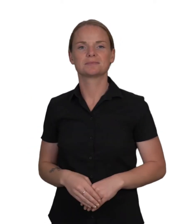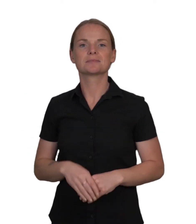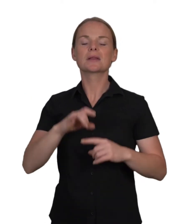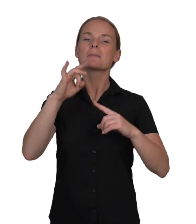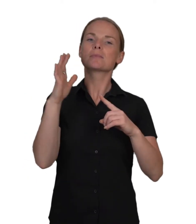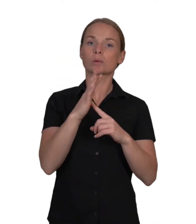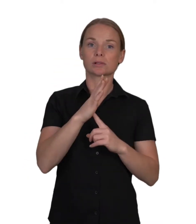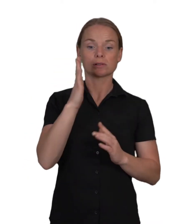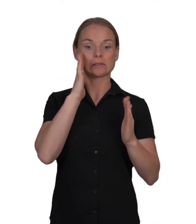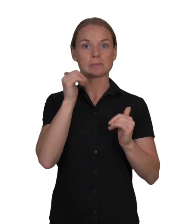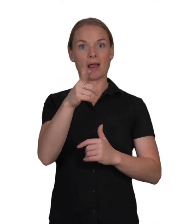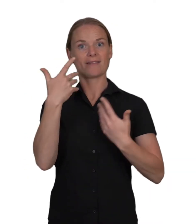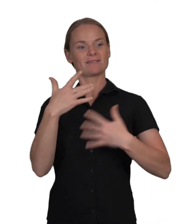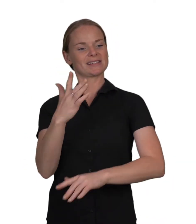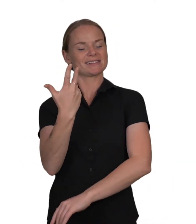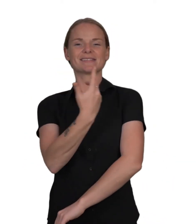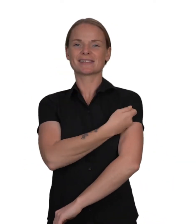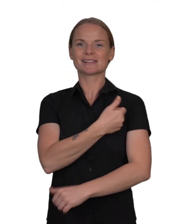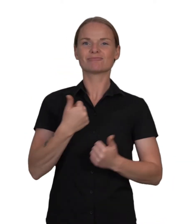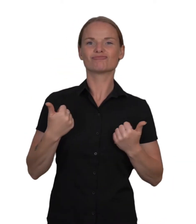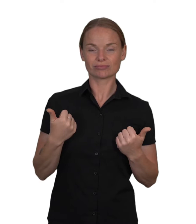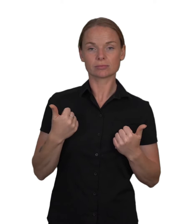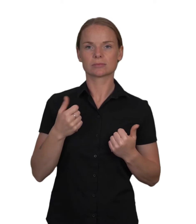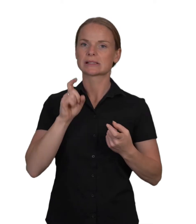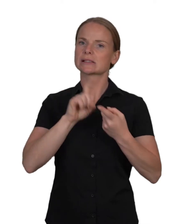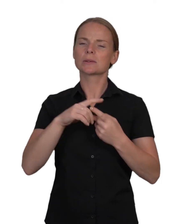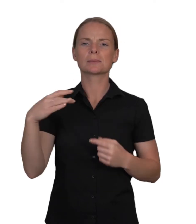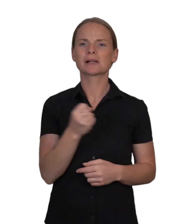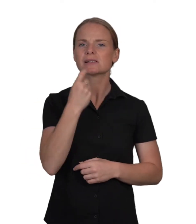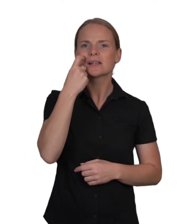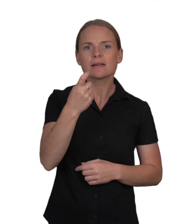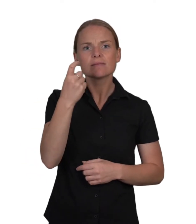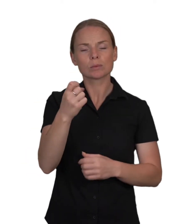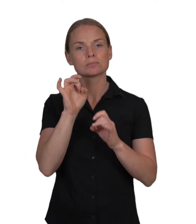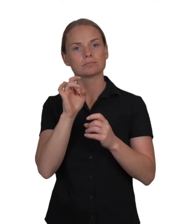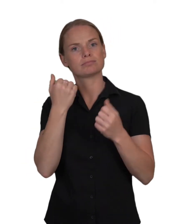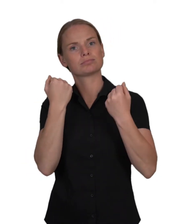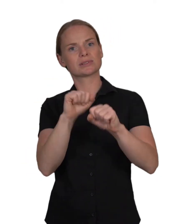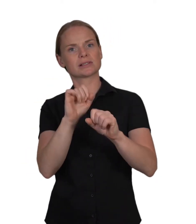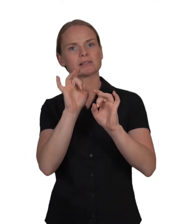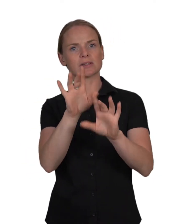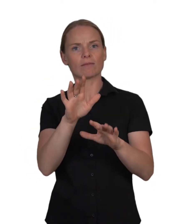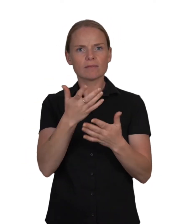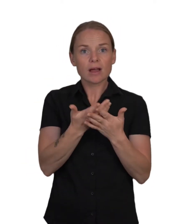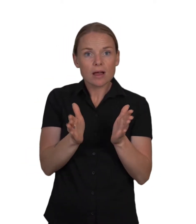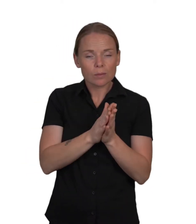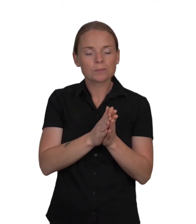This is why it is important to continue other preventative measures like